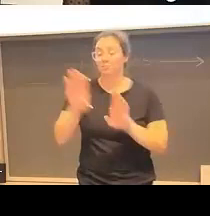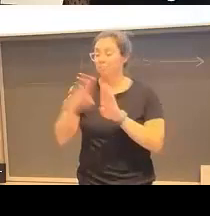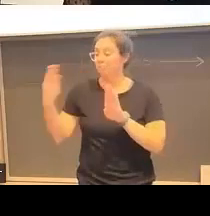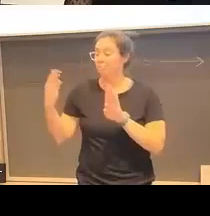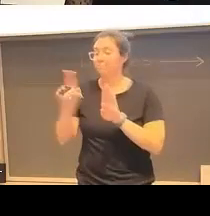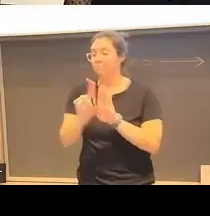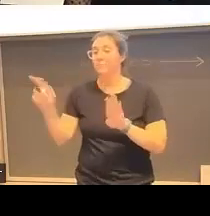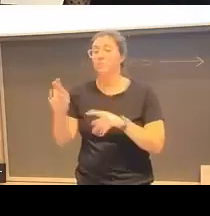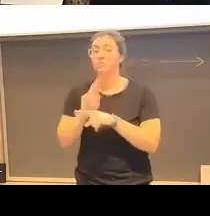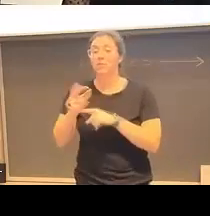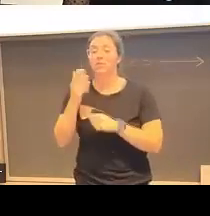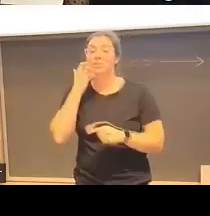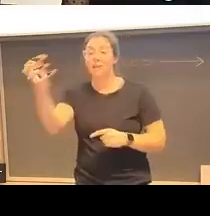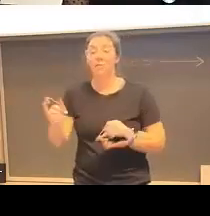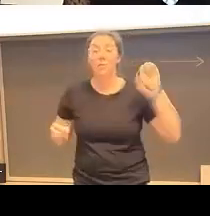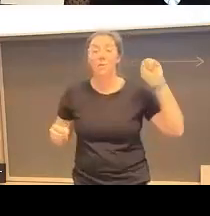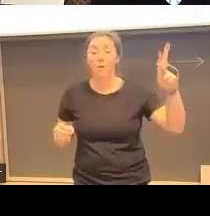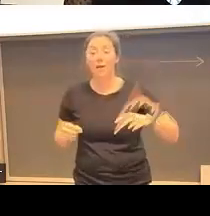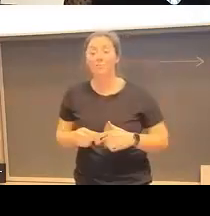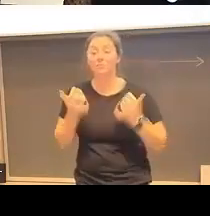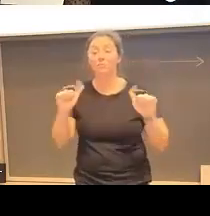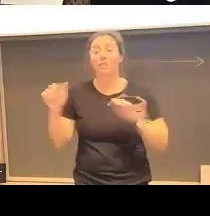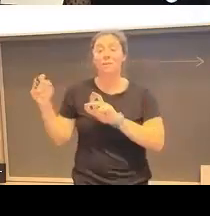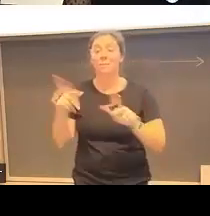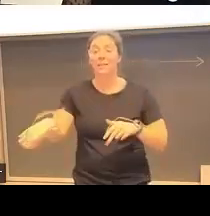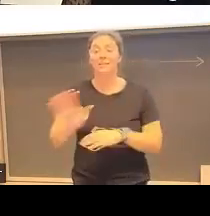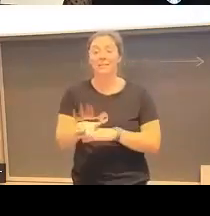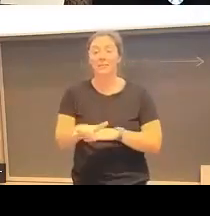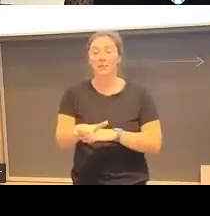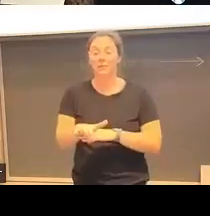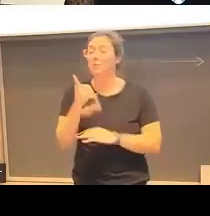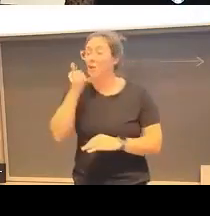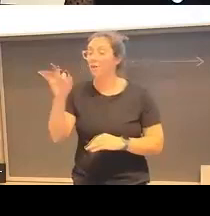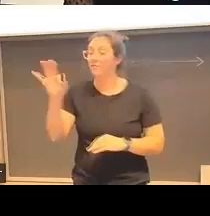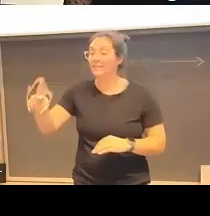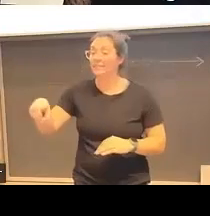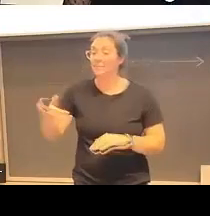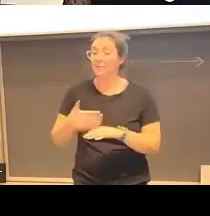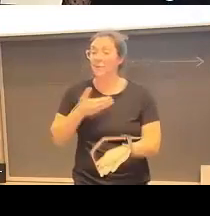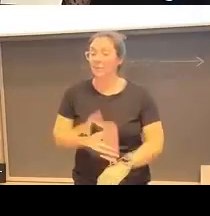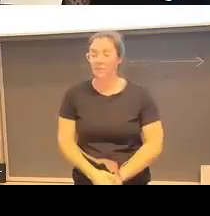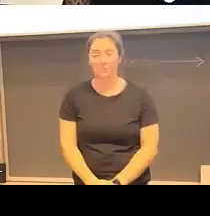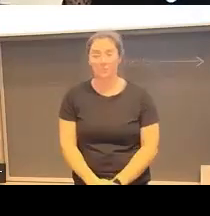shouted okay we'll try to be back this afternoon call if you need us before then you can hear the